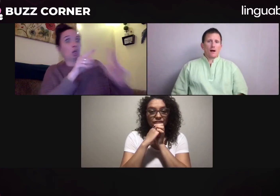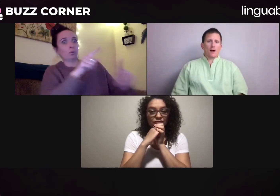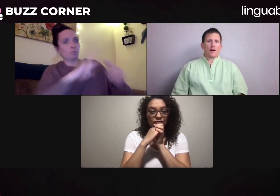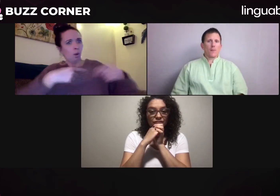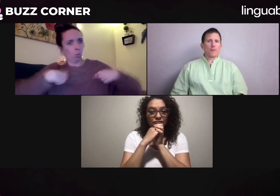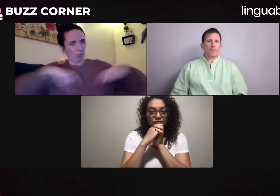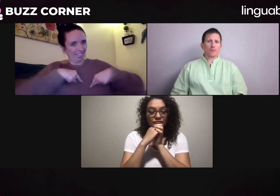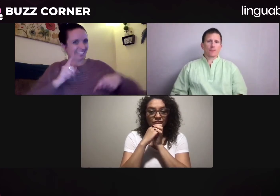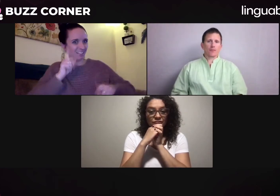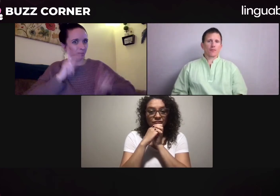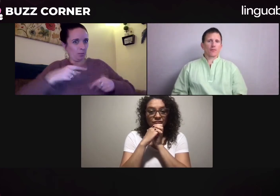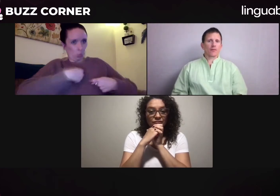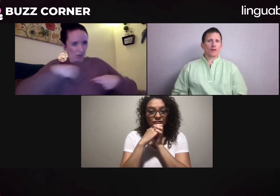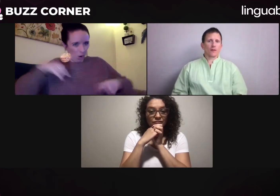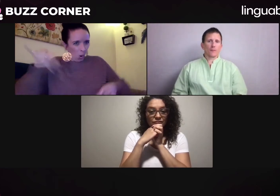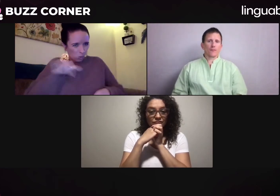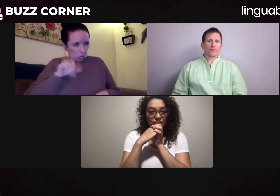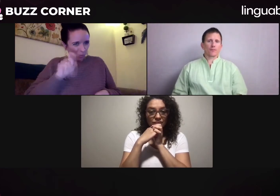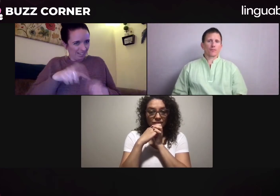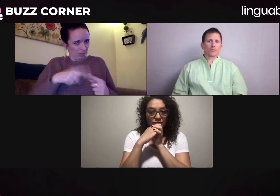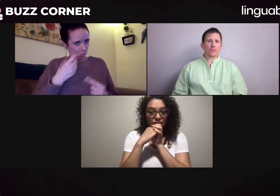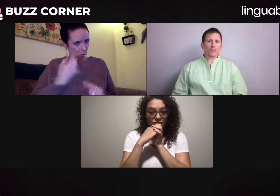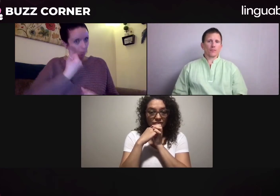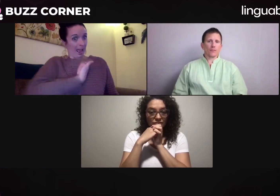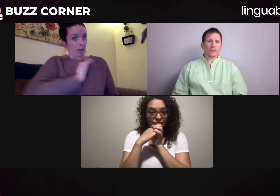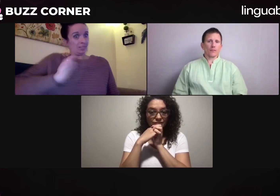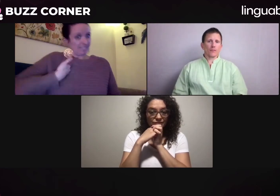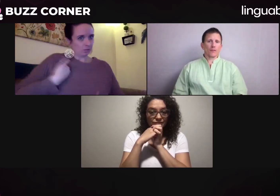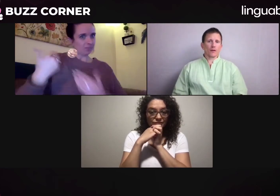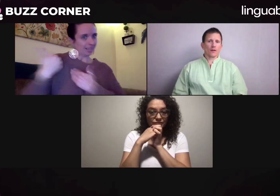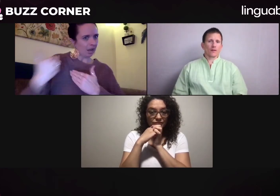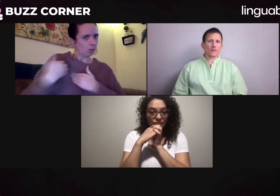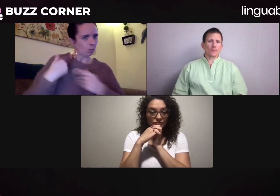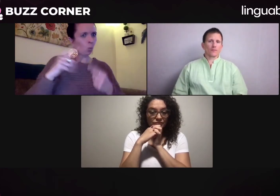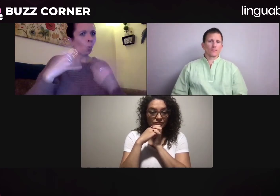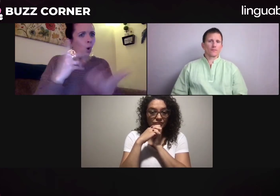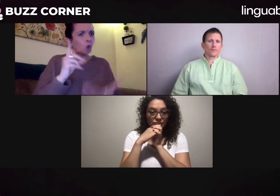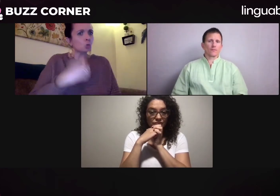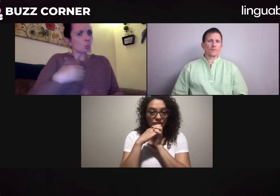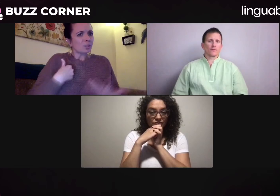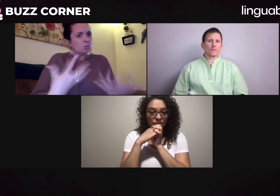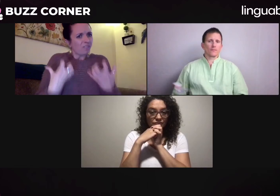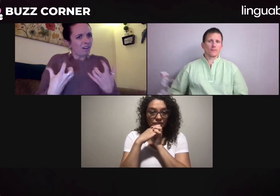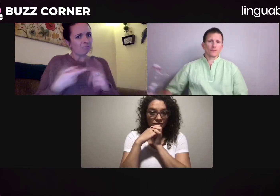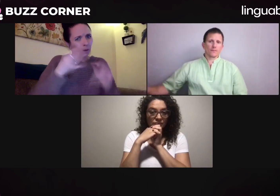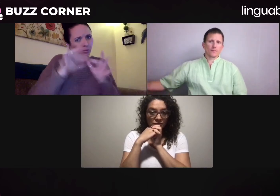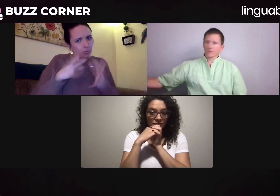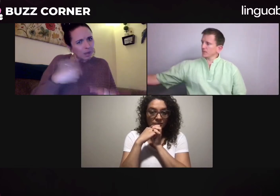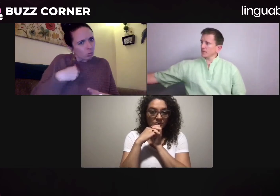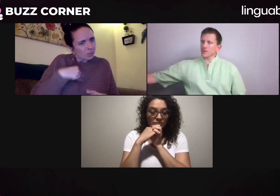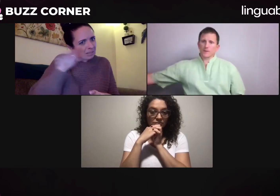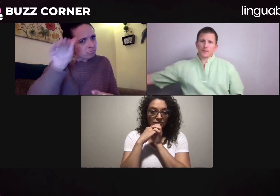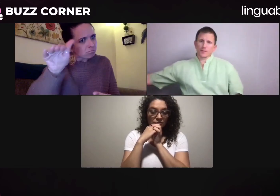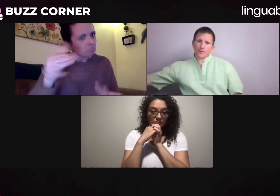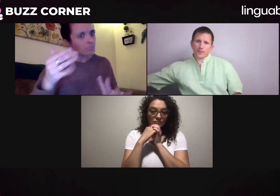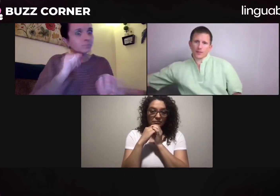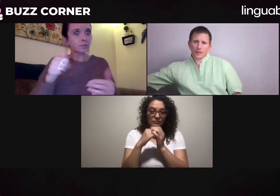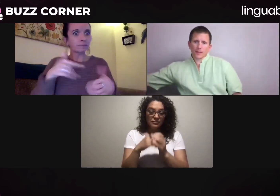act in a certain way and then maybe assume that I would want that same kind of behavior. But we as a Deaf community need to have that discussion as well